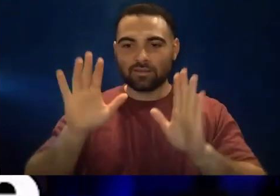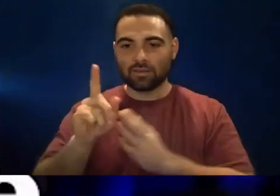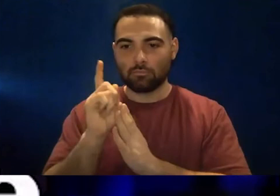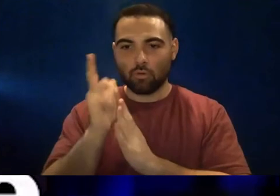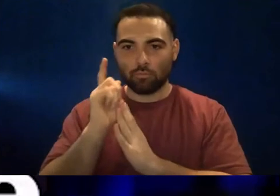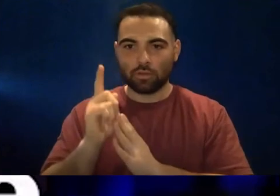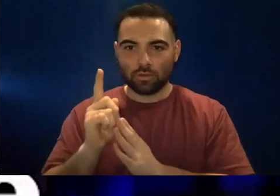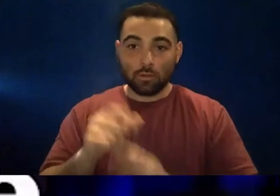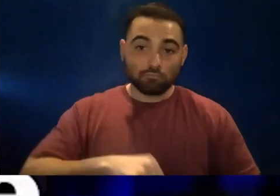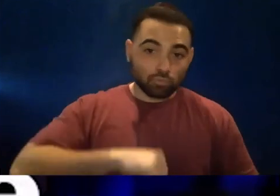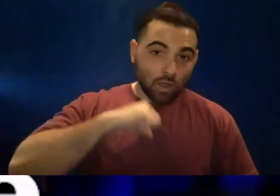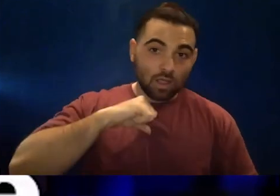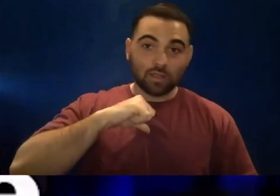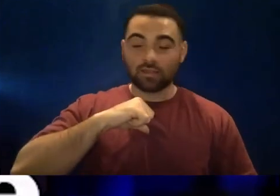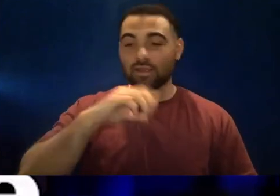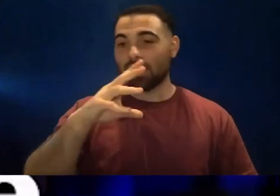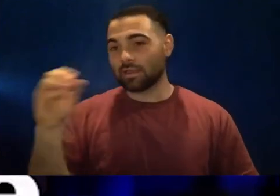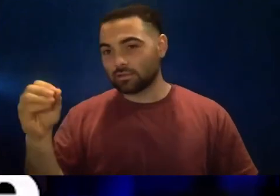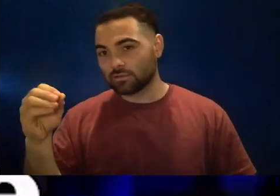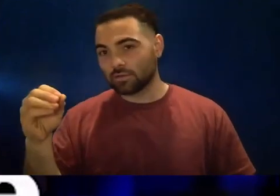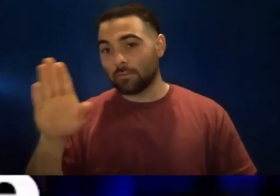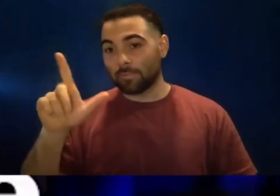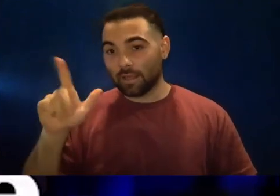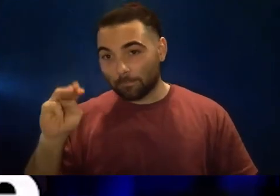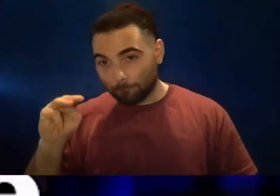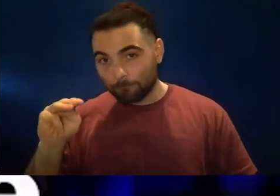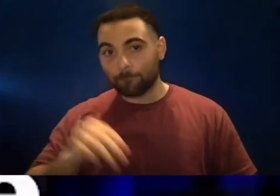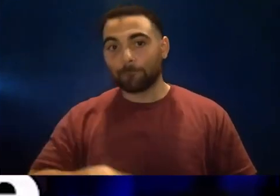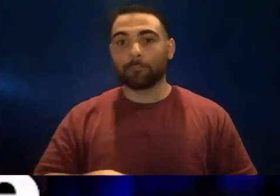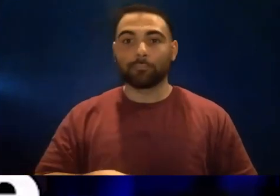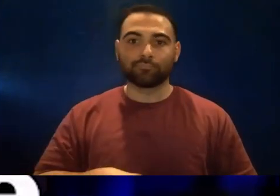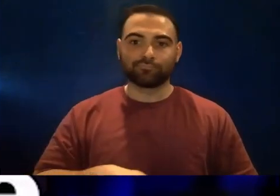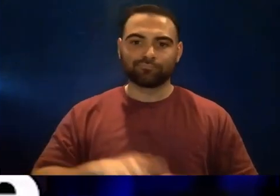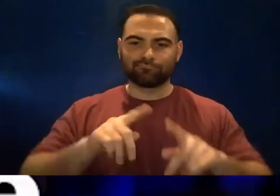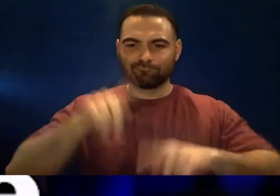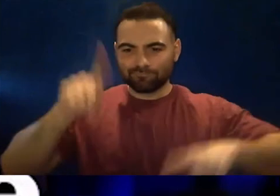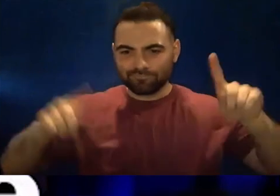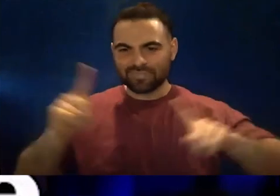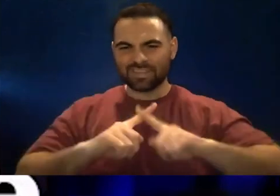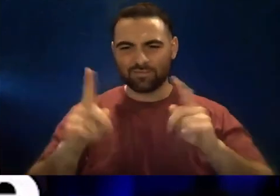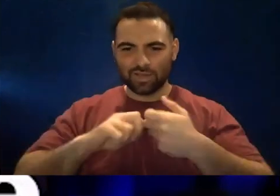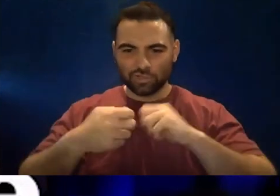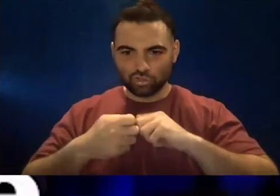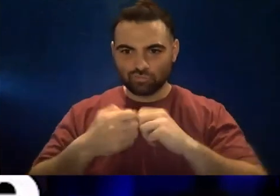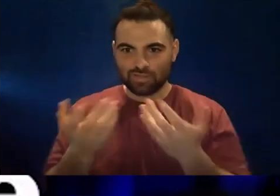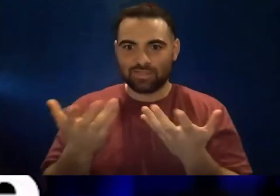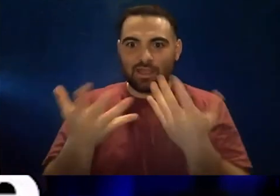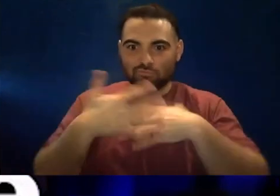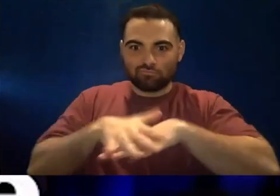pride and Black Lives Matter and all these issues were just there and